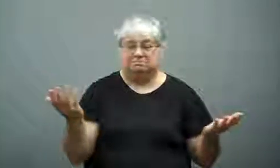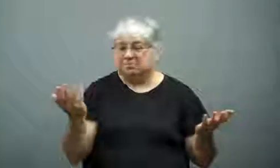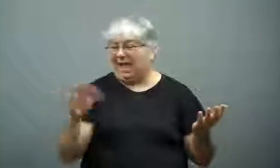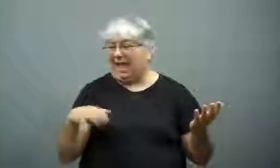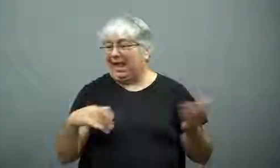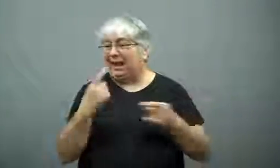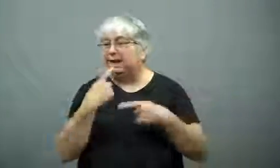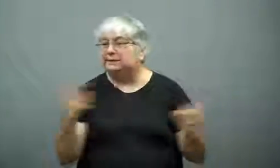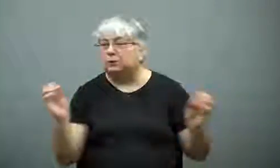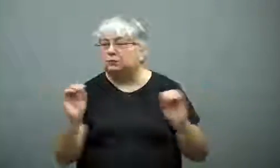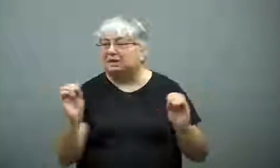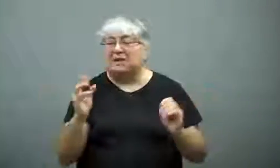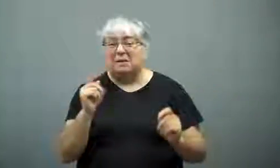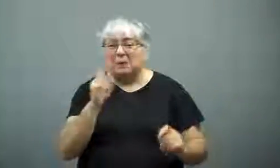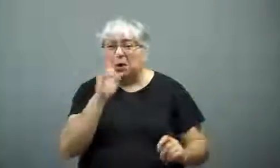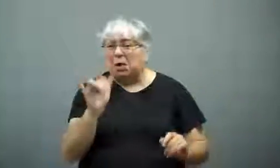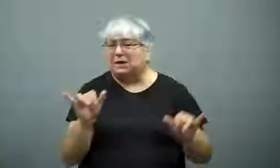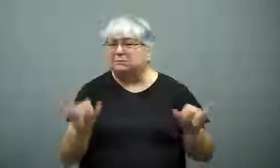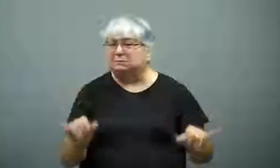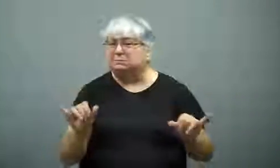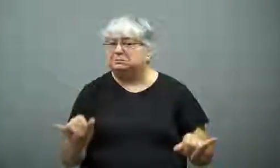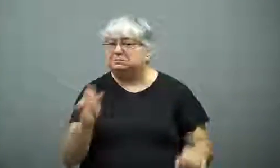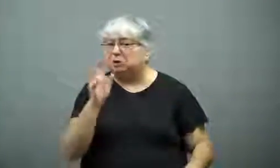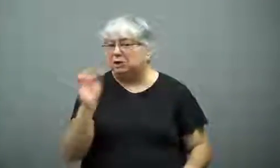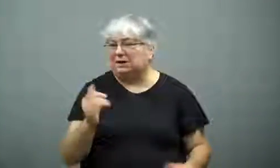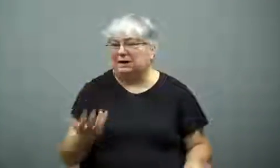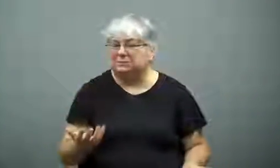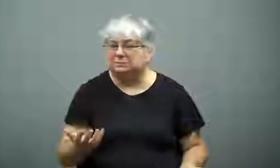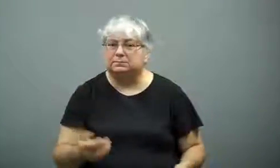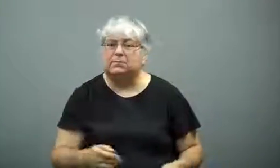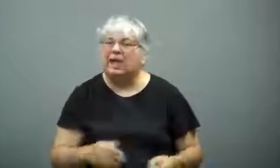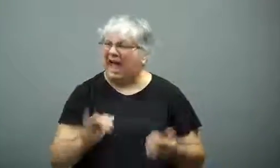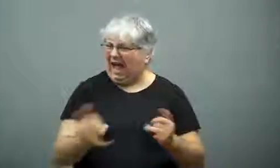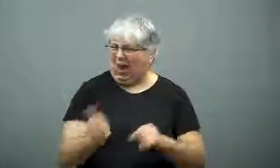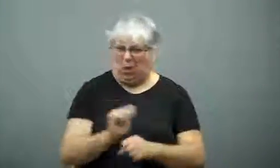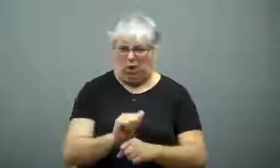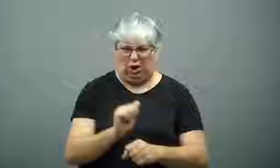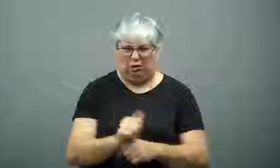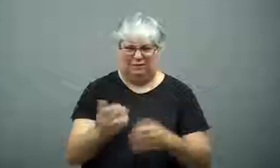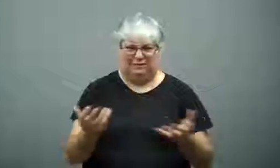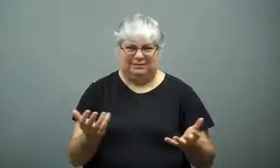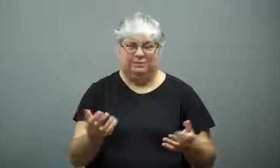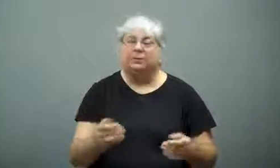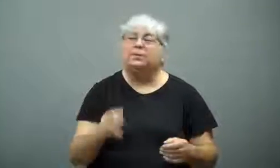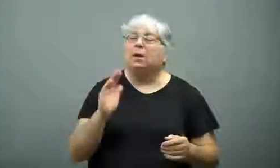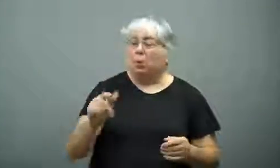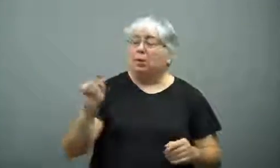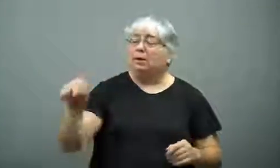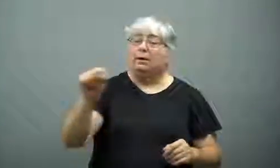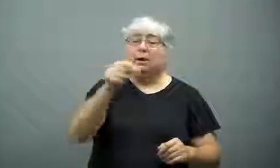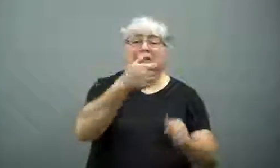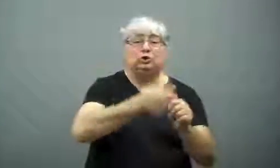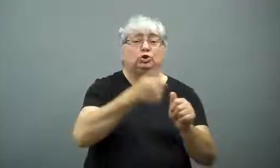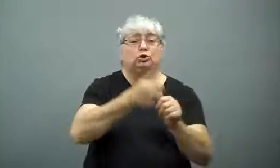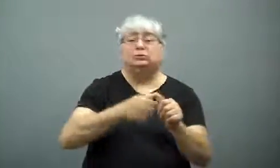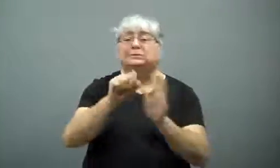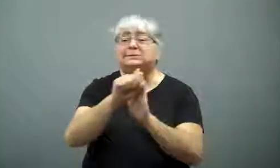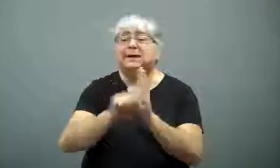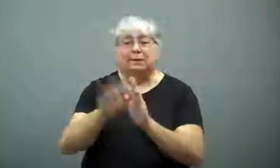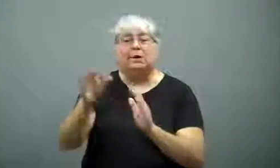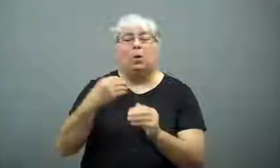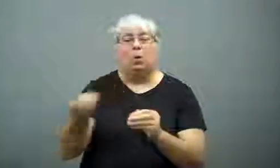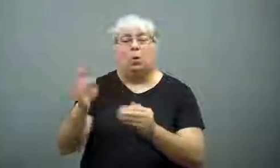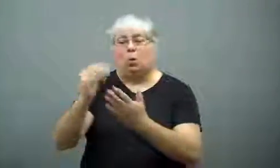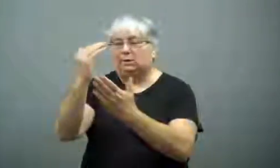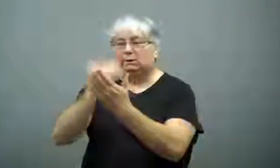Nothing's been announced, but it appears it will stay the same.